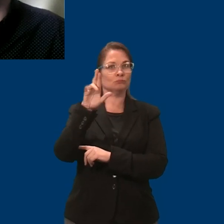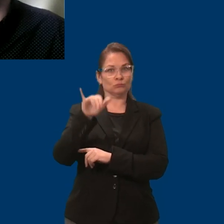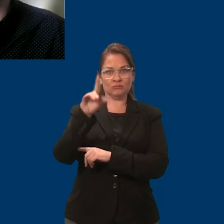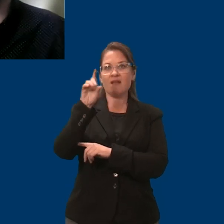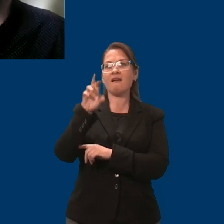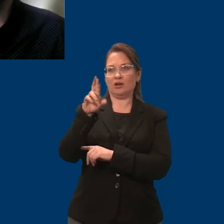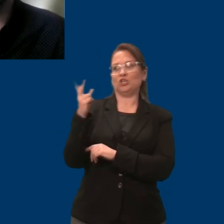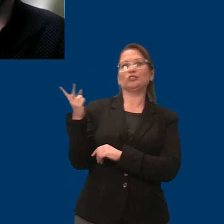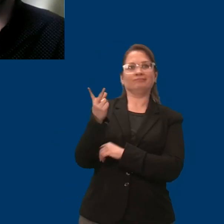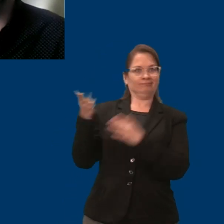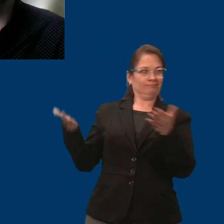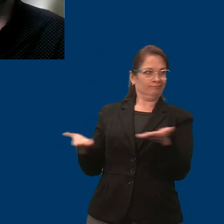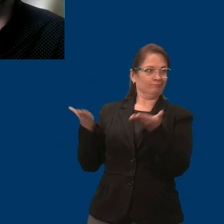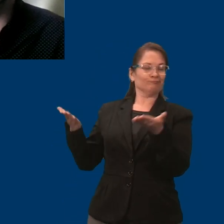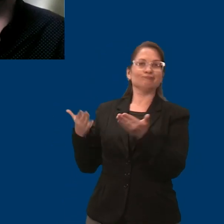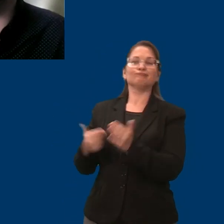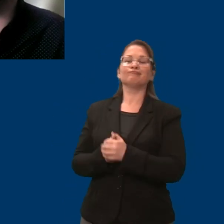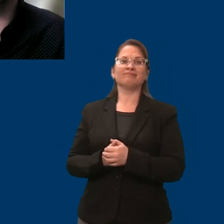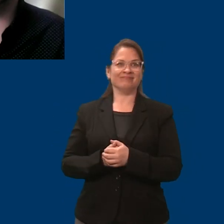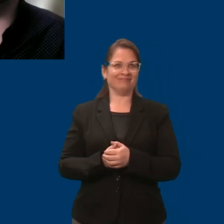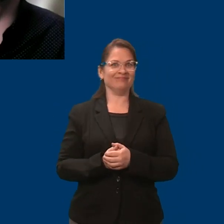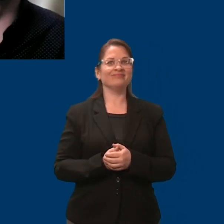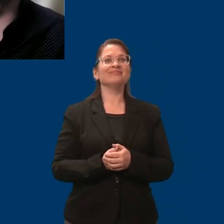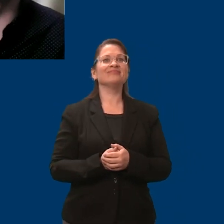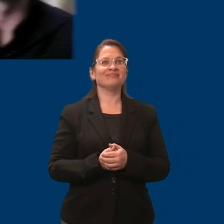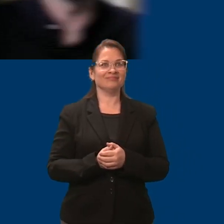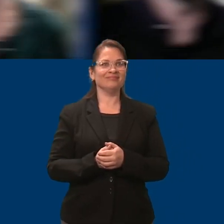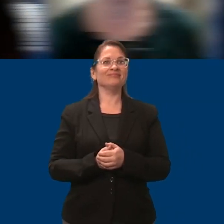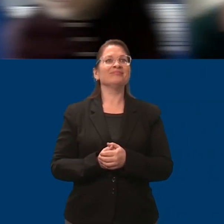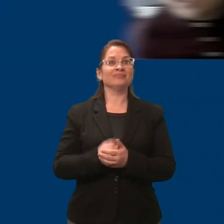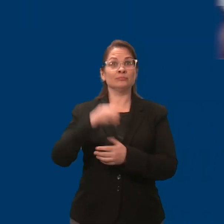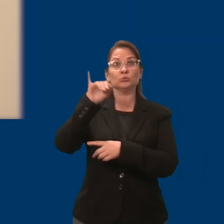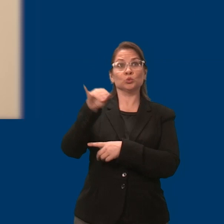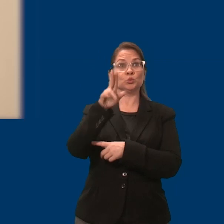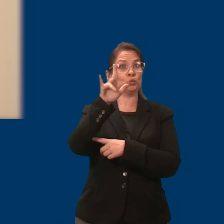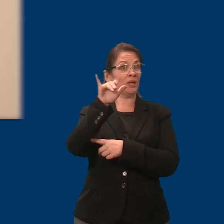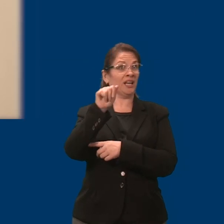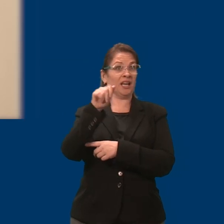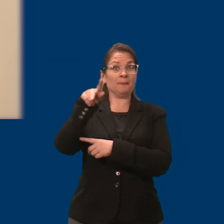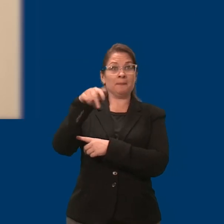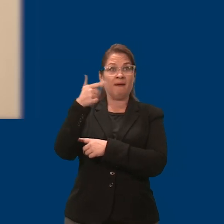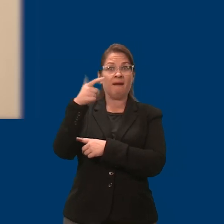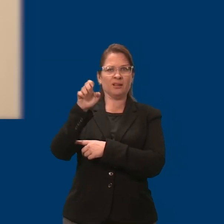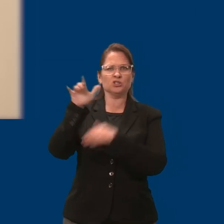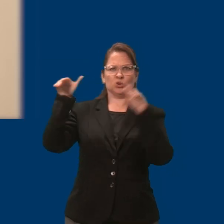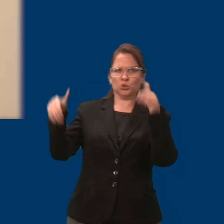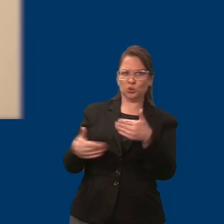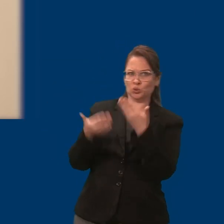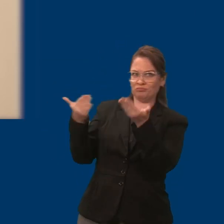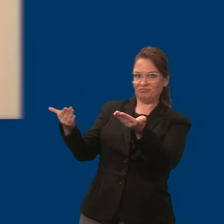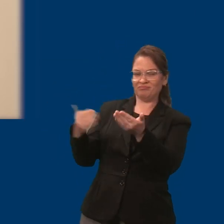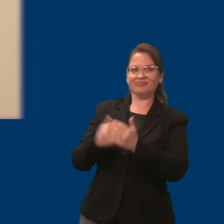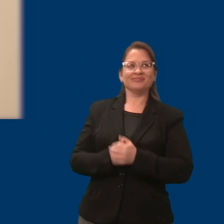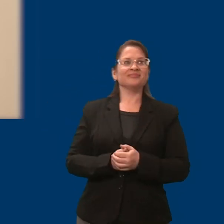here is Julia Page to introduce Justin. Hello. My name is Julia Page.